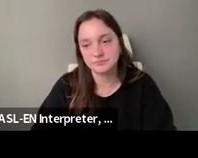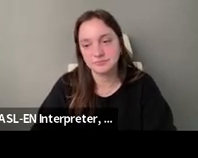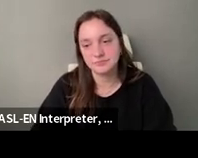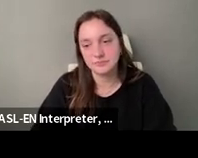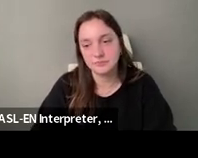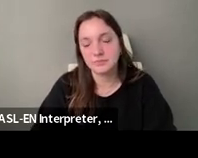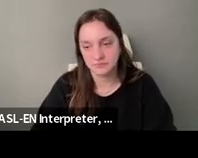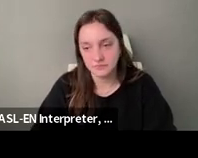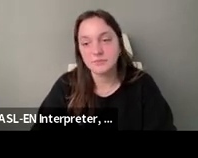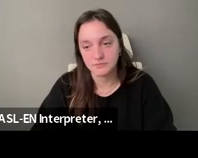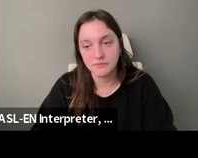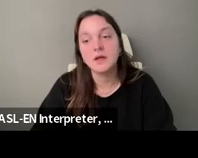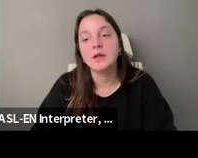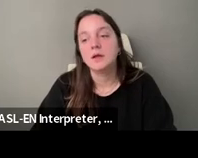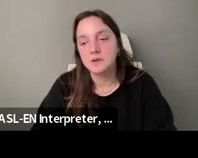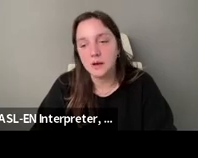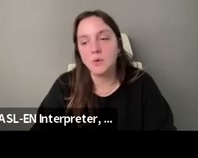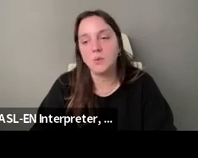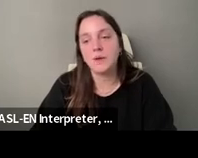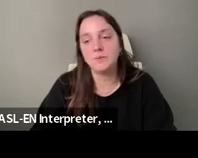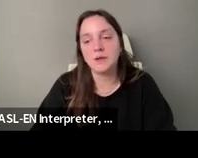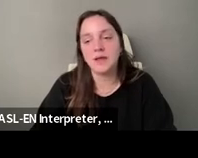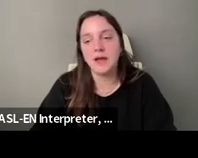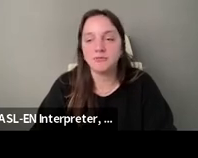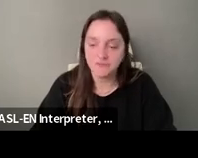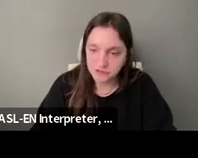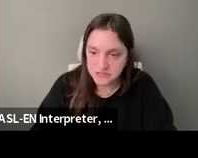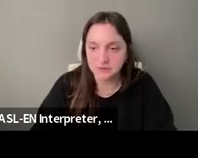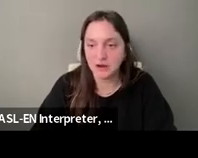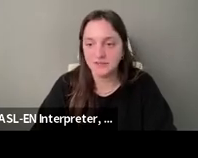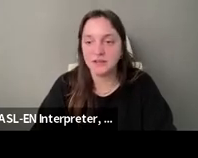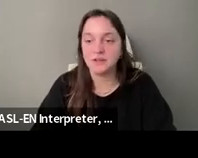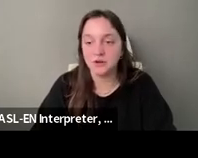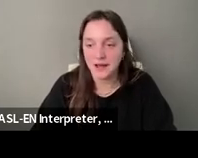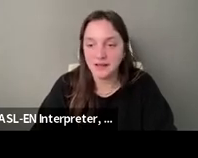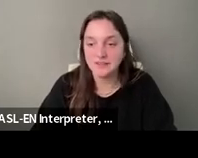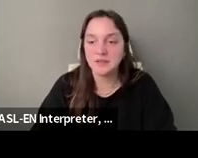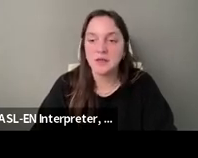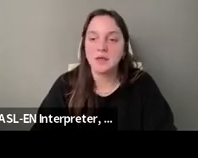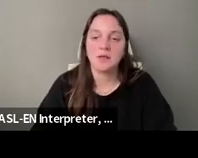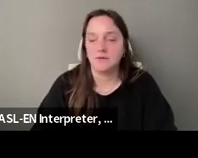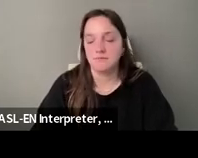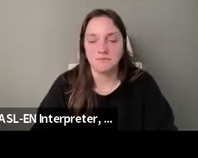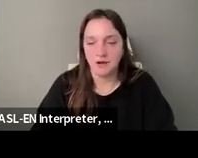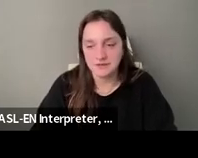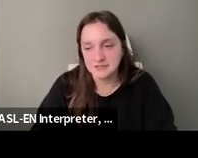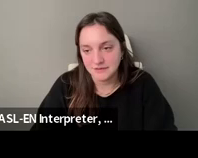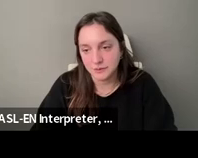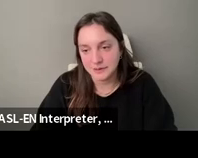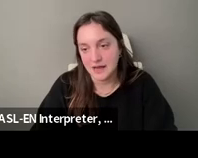Now when we have refugees arriving in the U.S., obviously